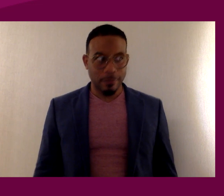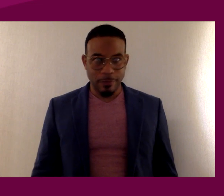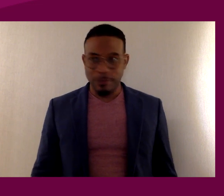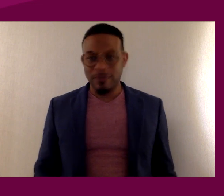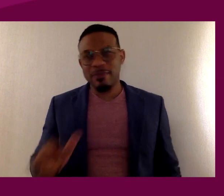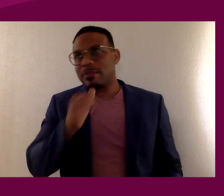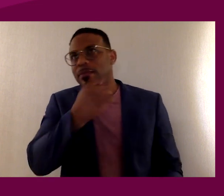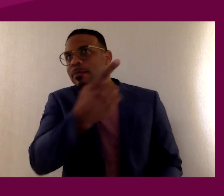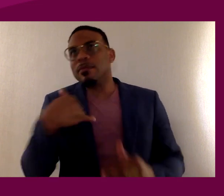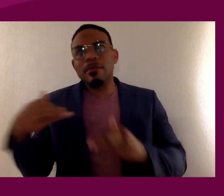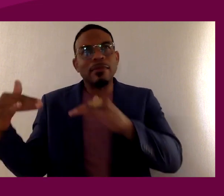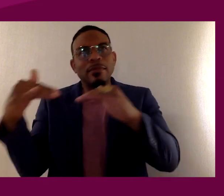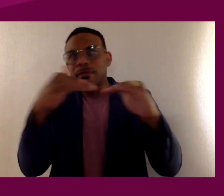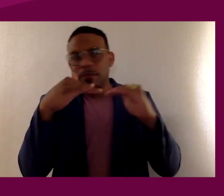Ashley Inkumsah: Absolutely. Bruce Curtis: Not everybody has